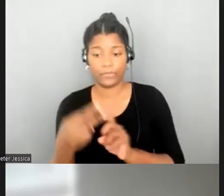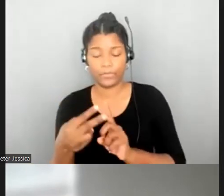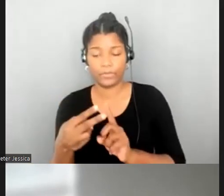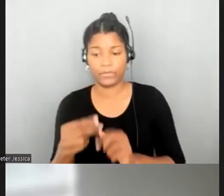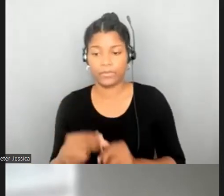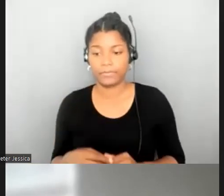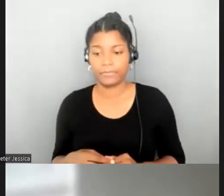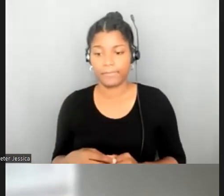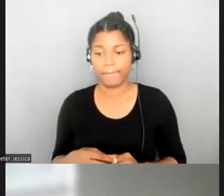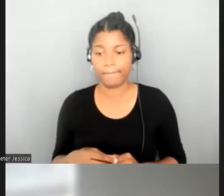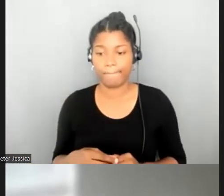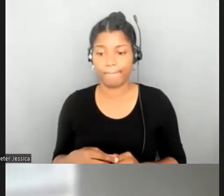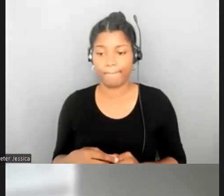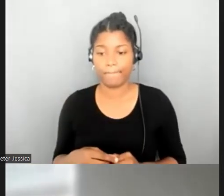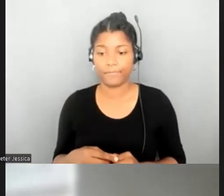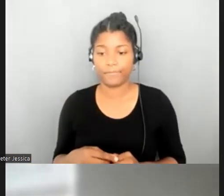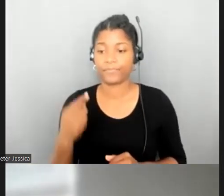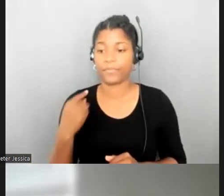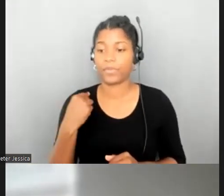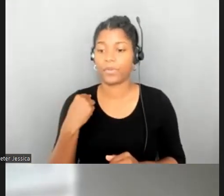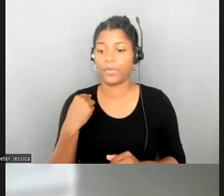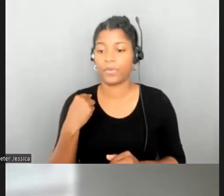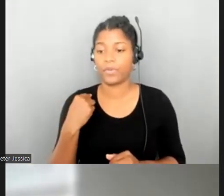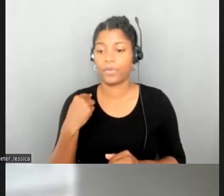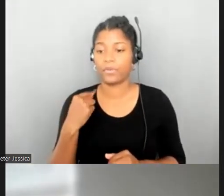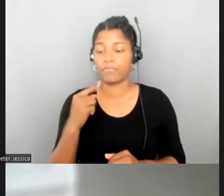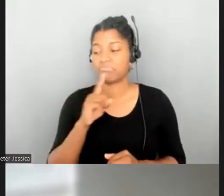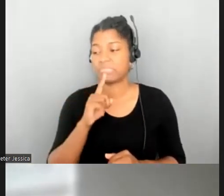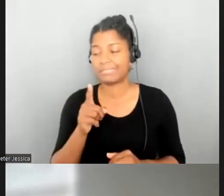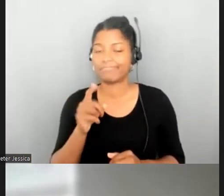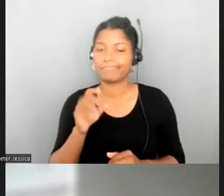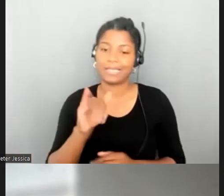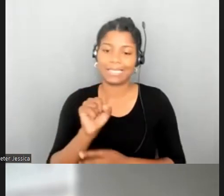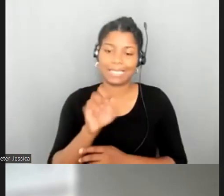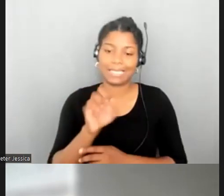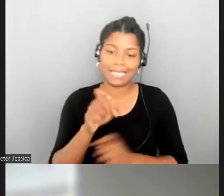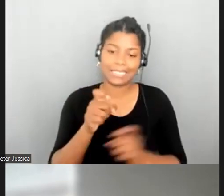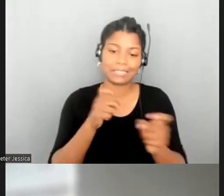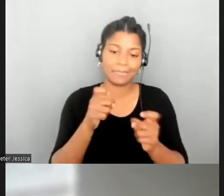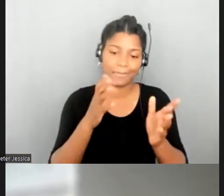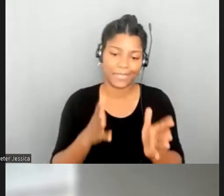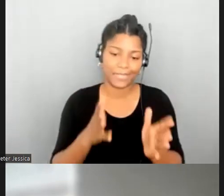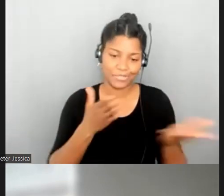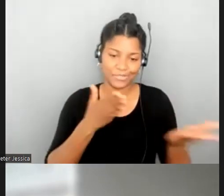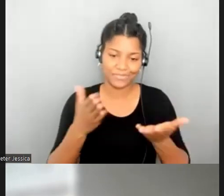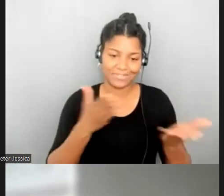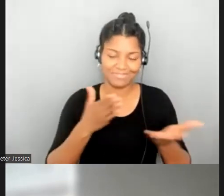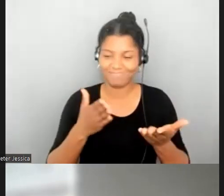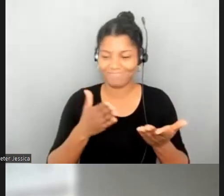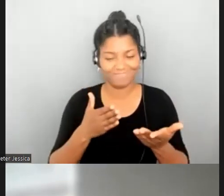We never referred to ours as case management services. It always had kind of a different (Indiscernible) to us.